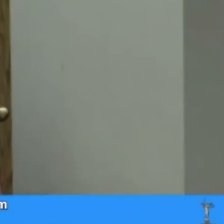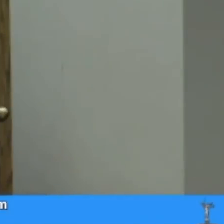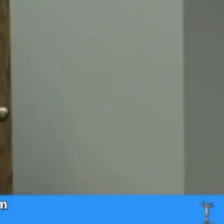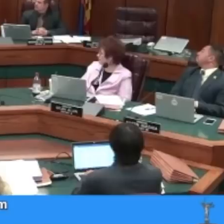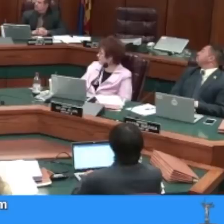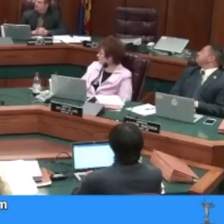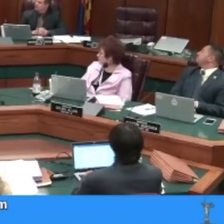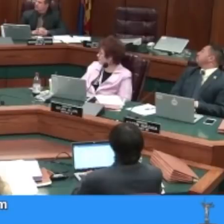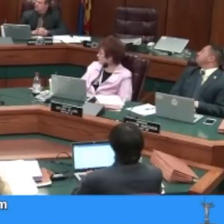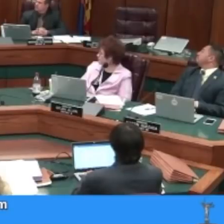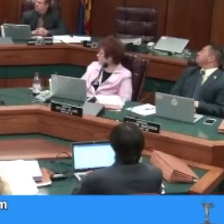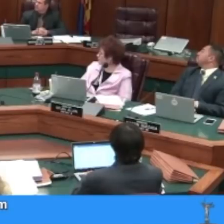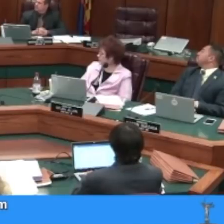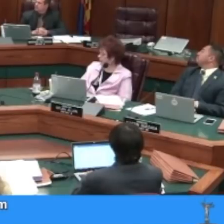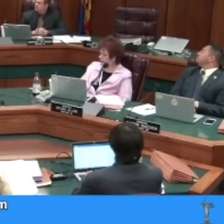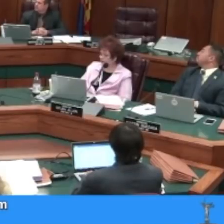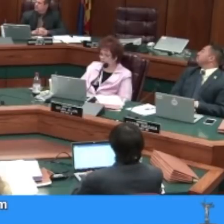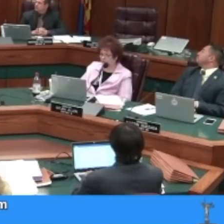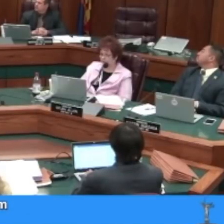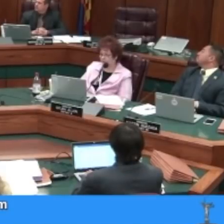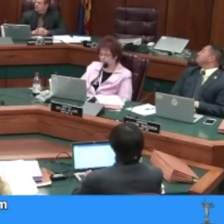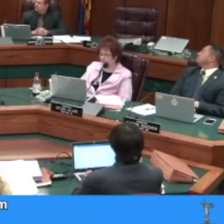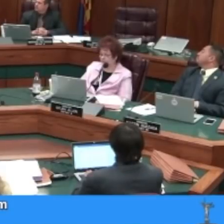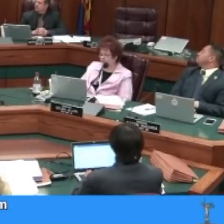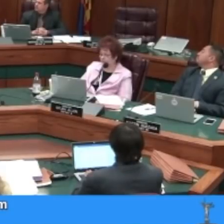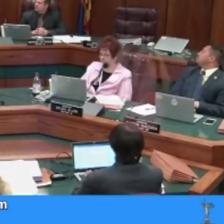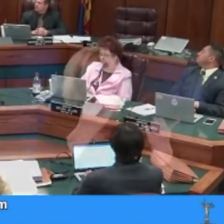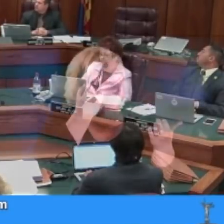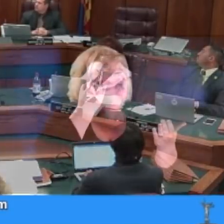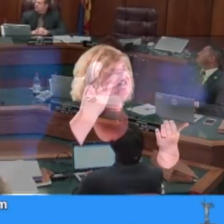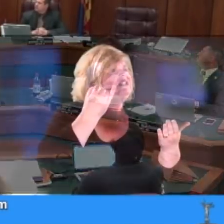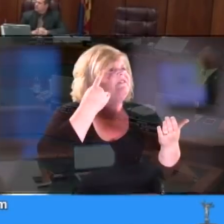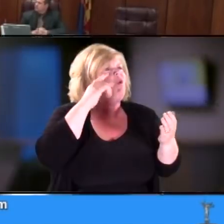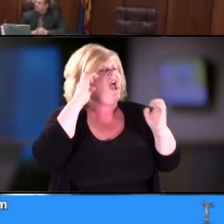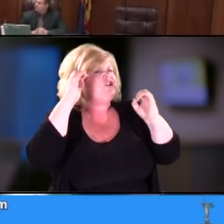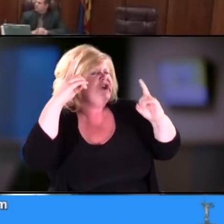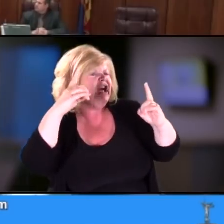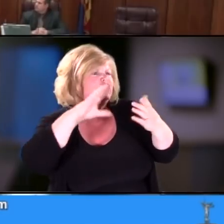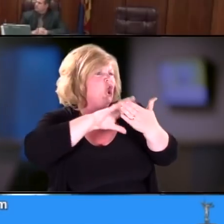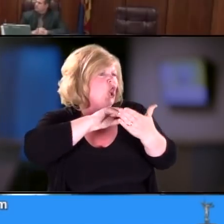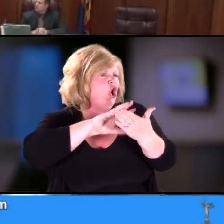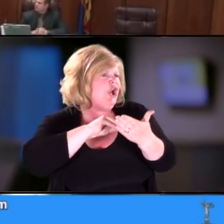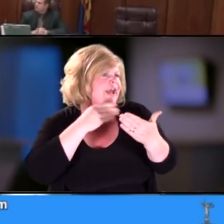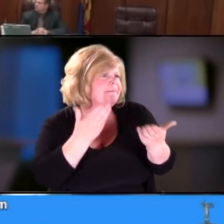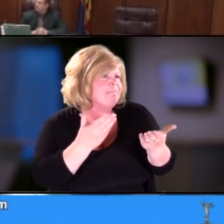Committee member: Has the internet provided you or your daughter with any educational opportunities?